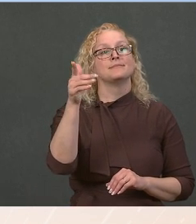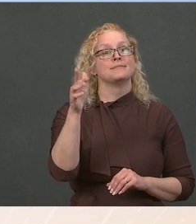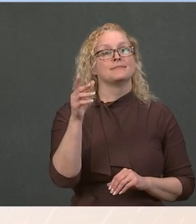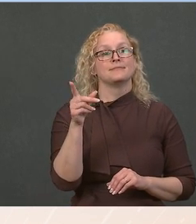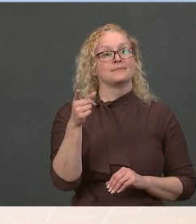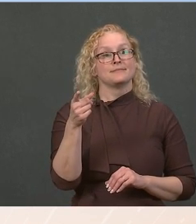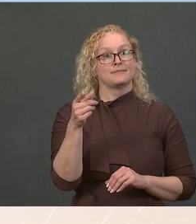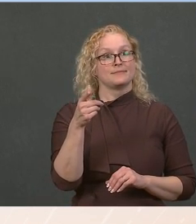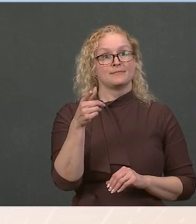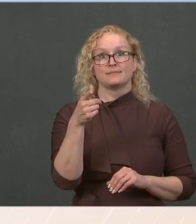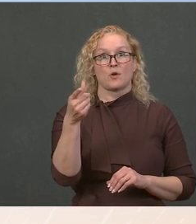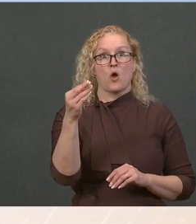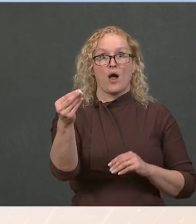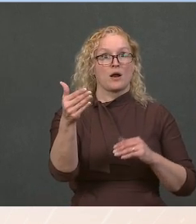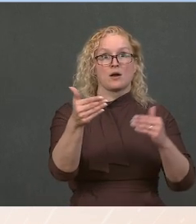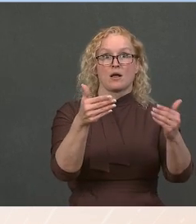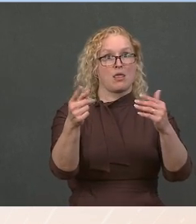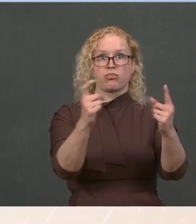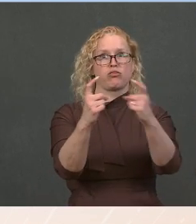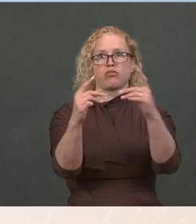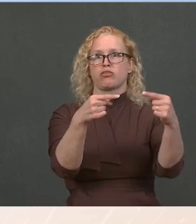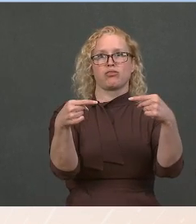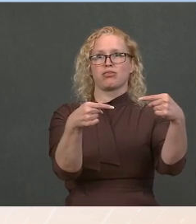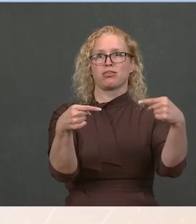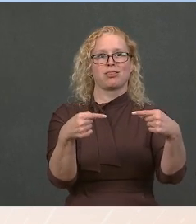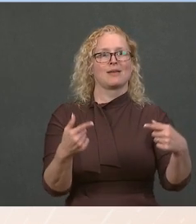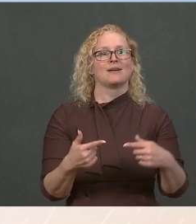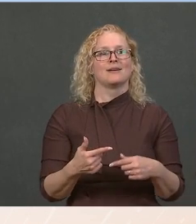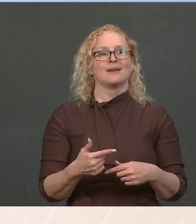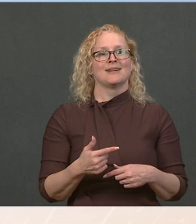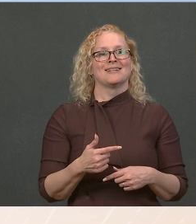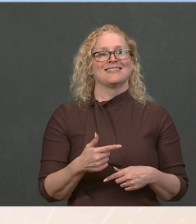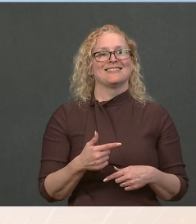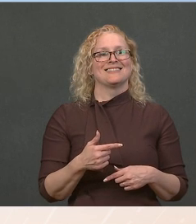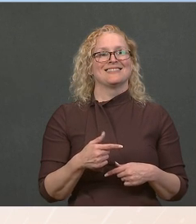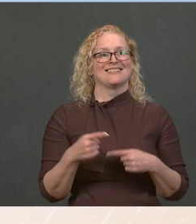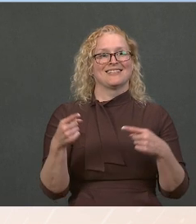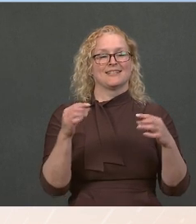I -- I have a badge on. I can ask questions, right? The Press: As expected, a number of states have filed -- The Press: I'm allowed to ask questions? The Press: -- suit against the administration